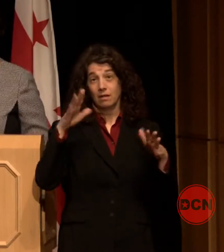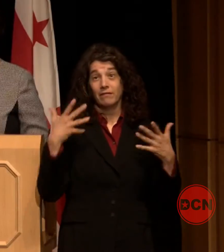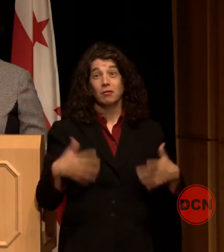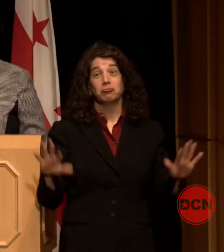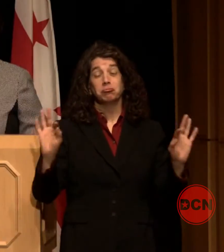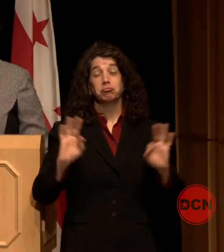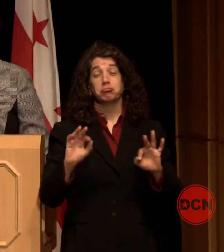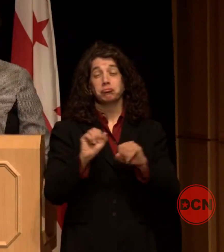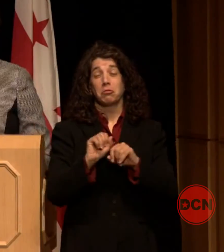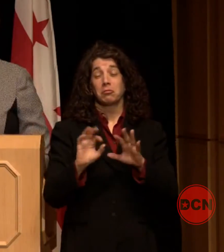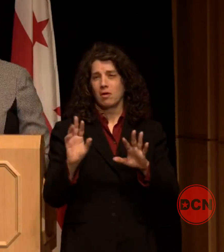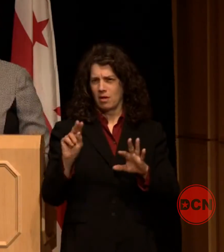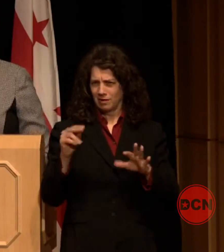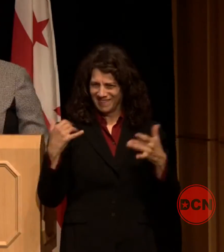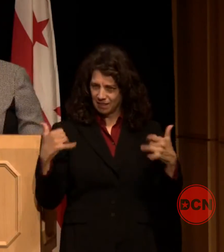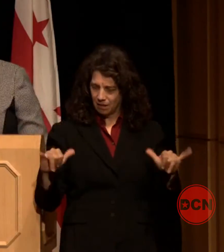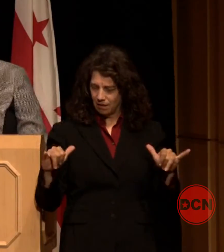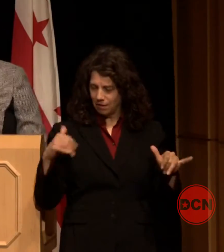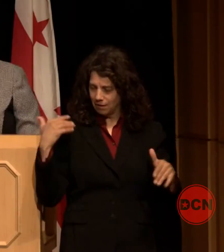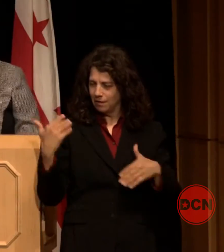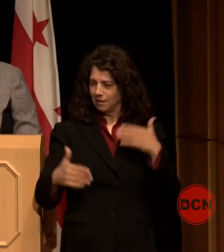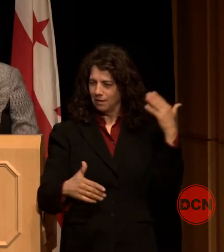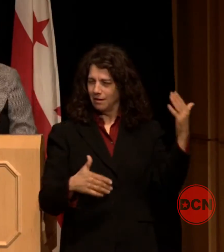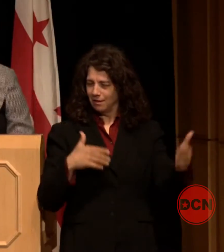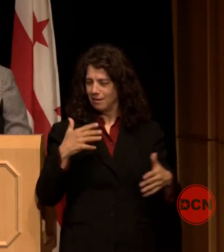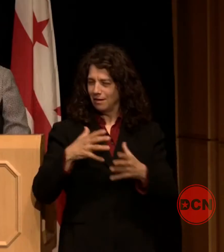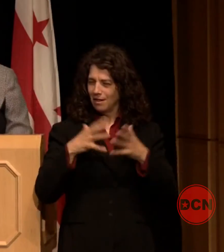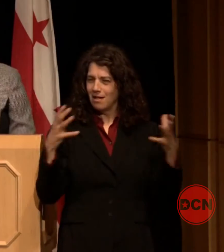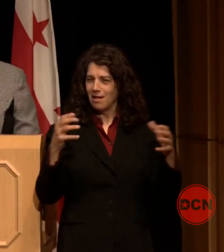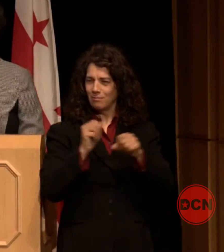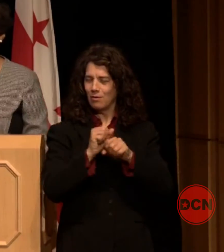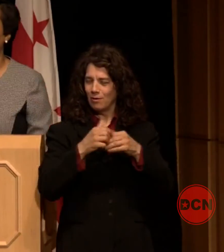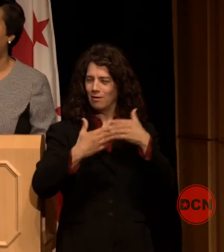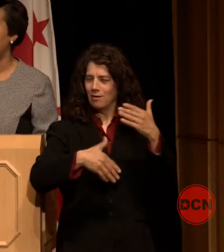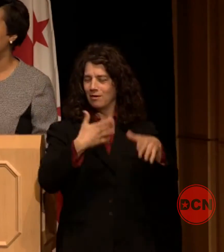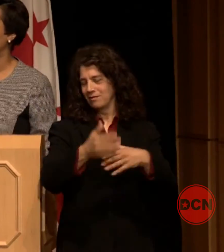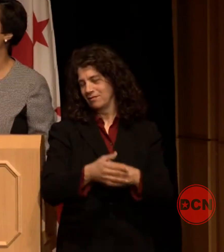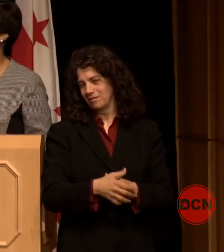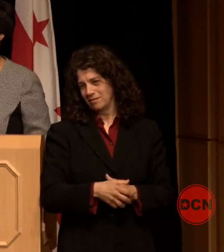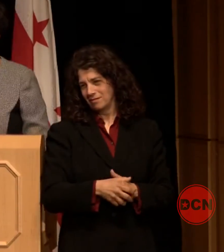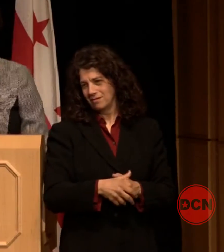IN THE UNITED STATES, WE KNOW EXACTLY WHAT OUR CAPITAL NEEDS